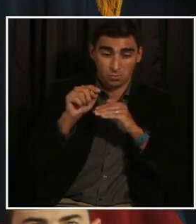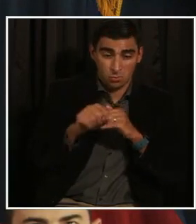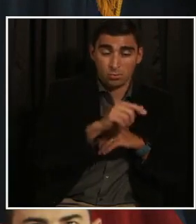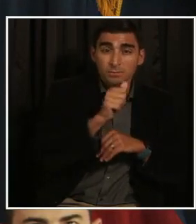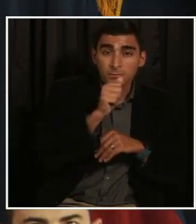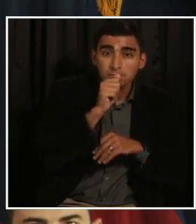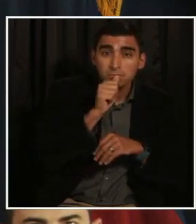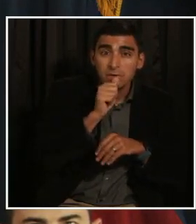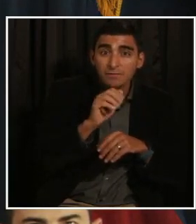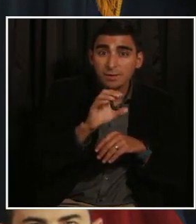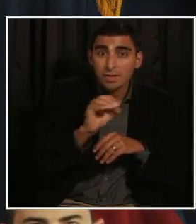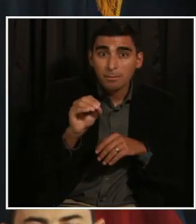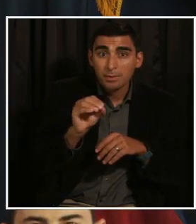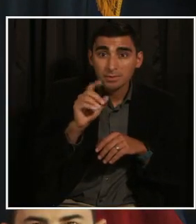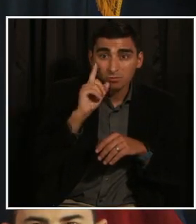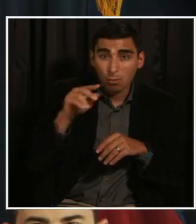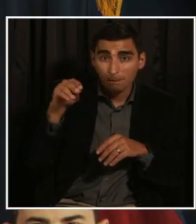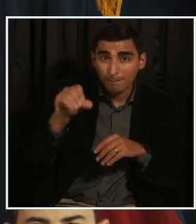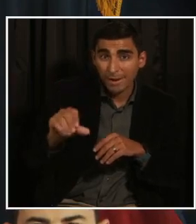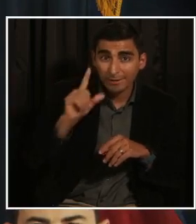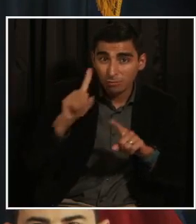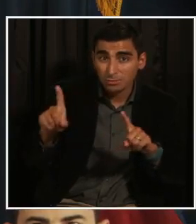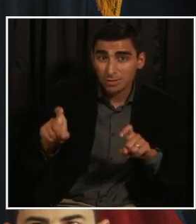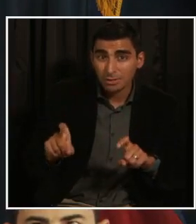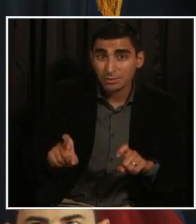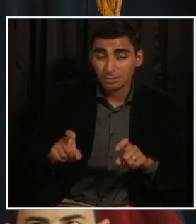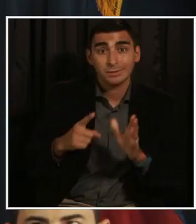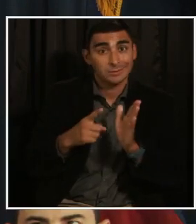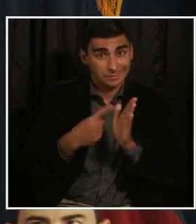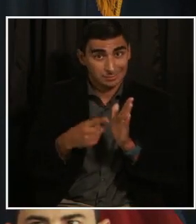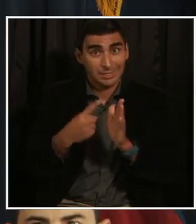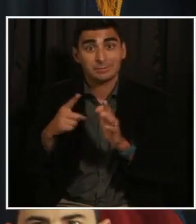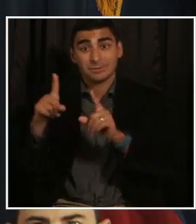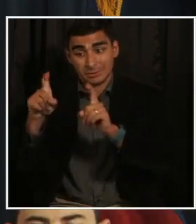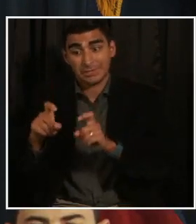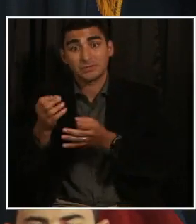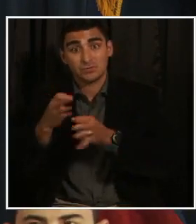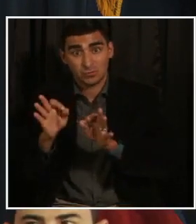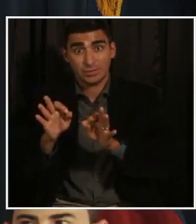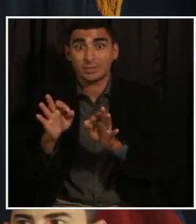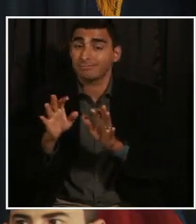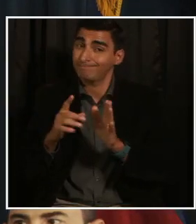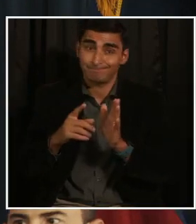to paying for these tests in some cases the tests are free in some cases there are they are not free